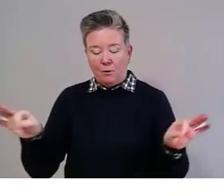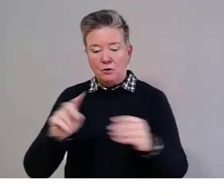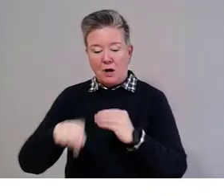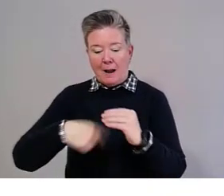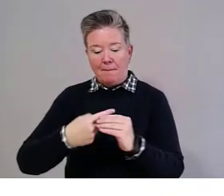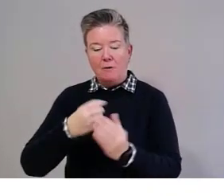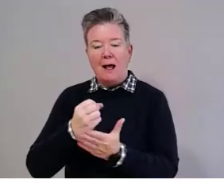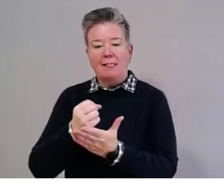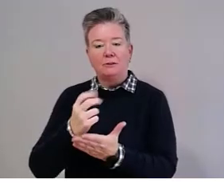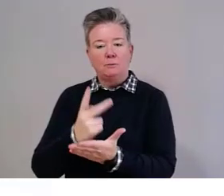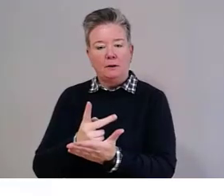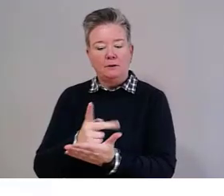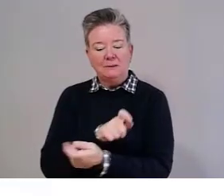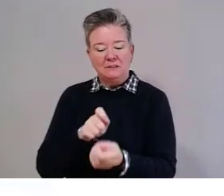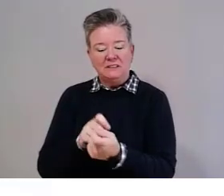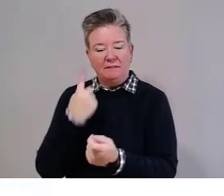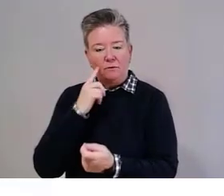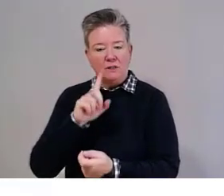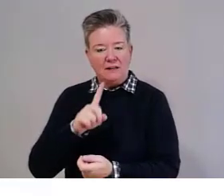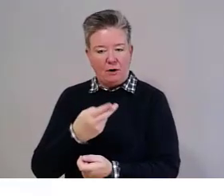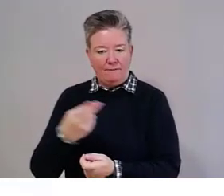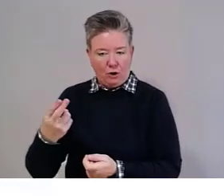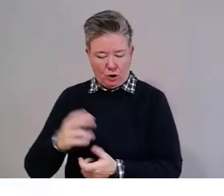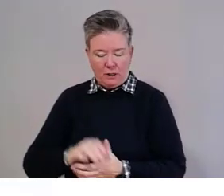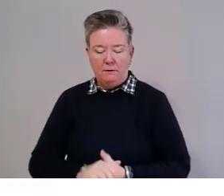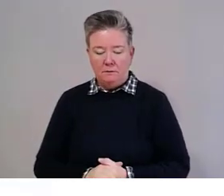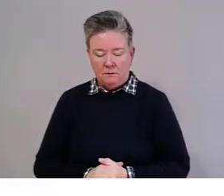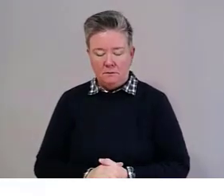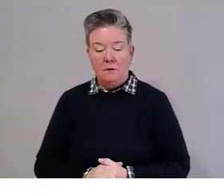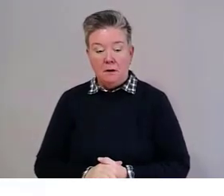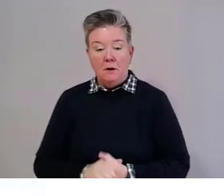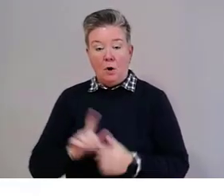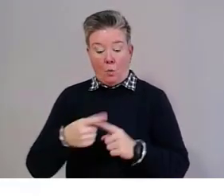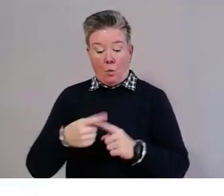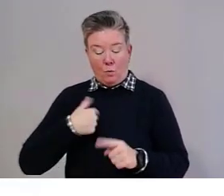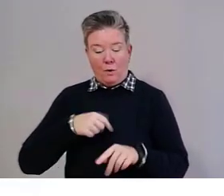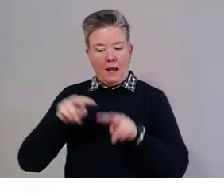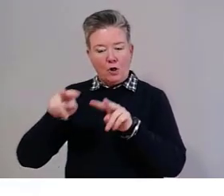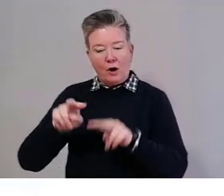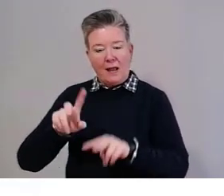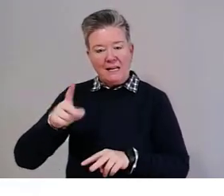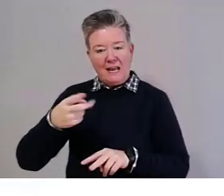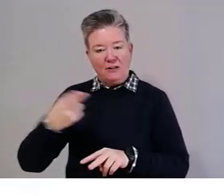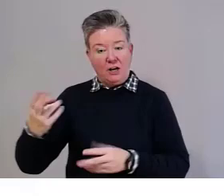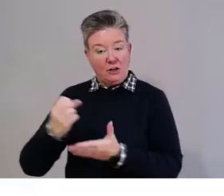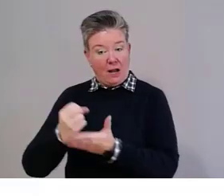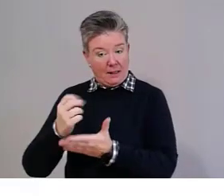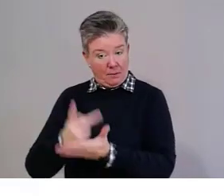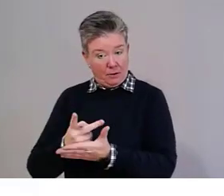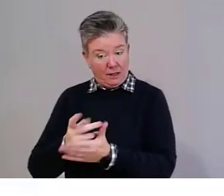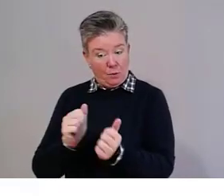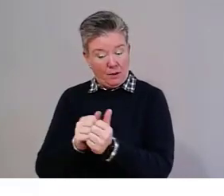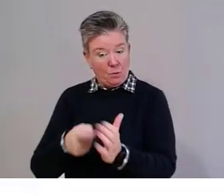specifically for deaf and hard of hearing. When we look at DHH eligibility and the requirements,